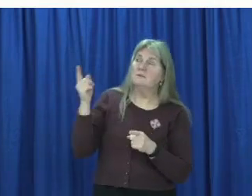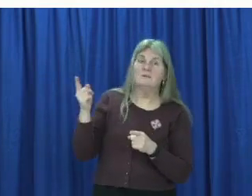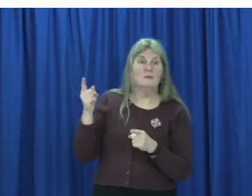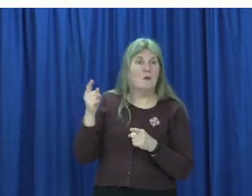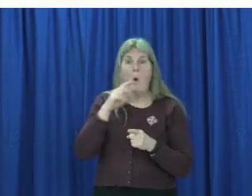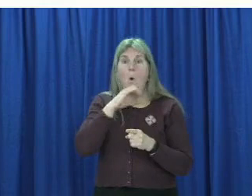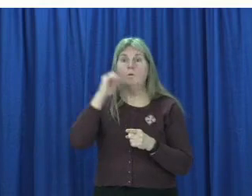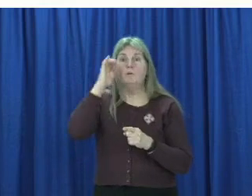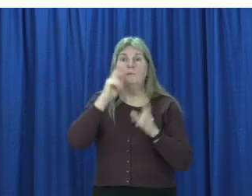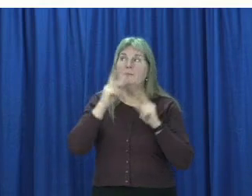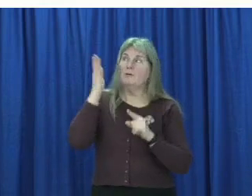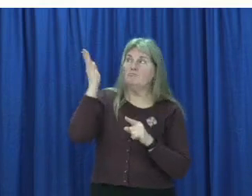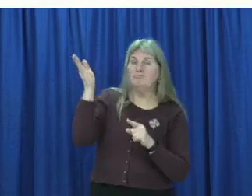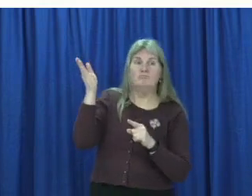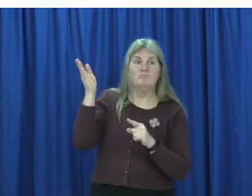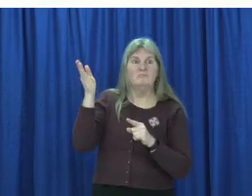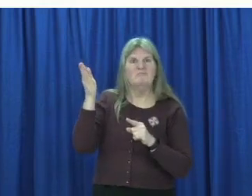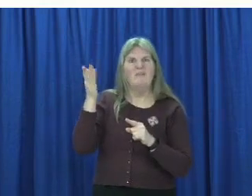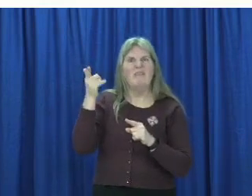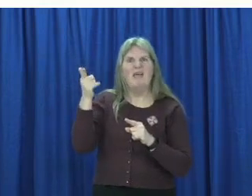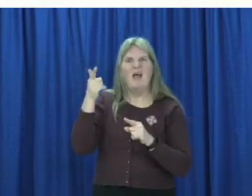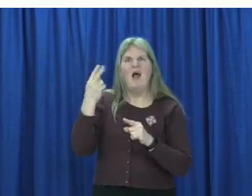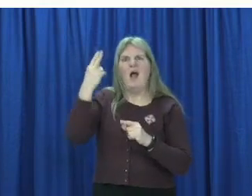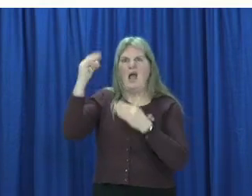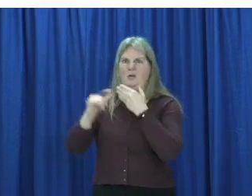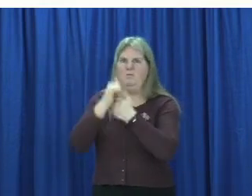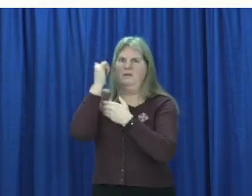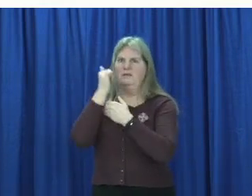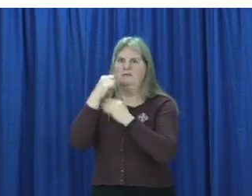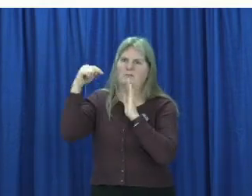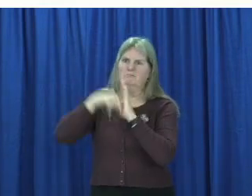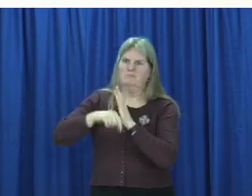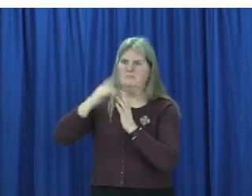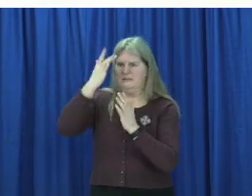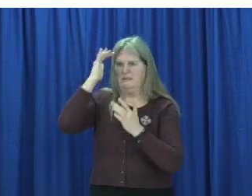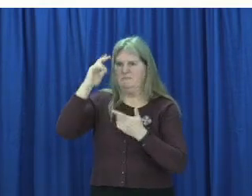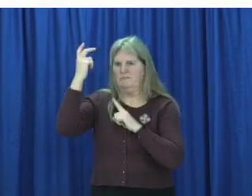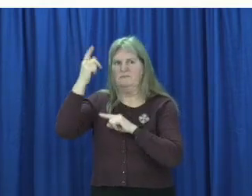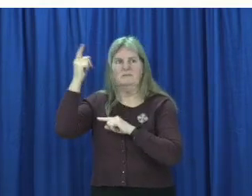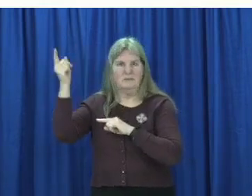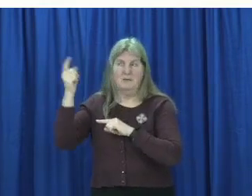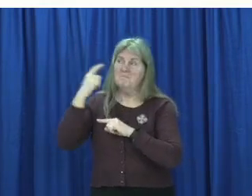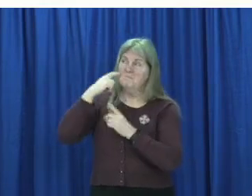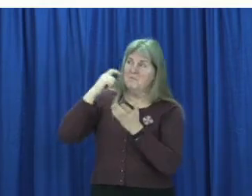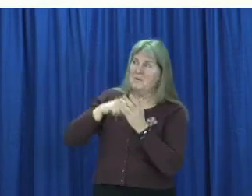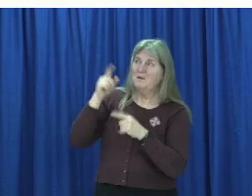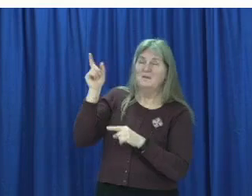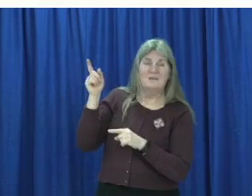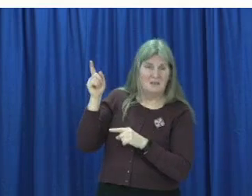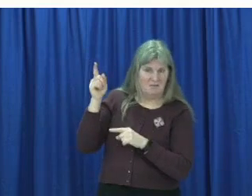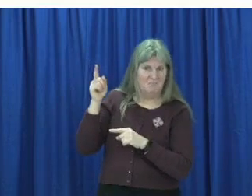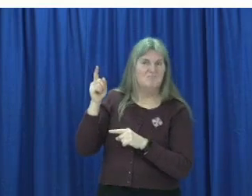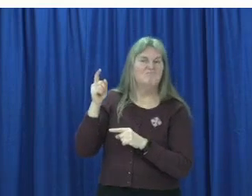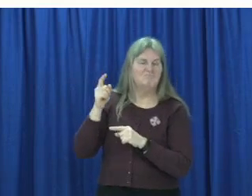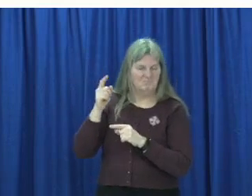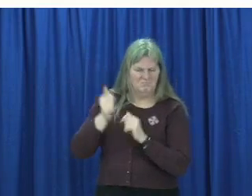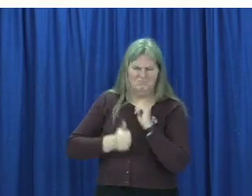which is one of the main risk factors for severe illness, it's reassuring that people who are older have received their booster to a much greater